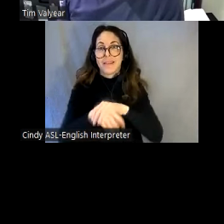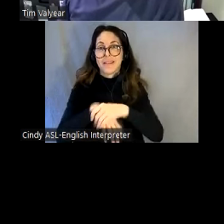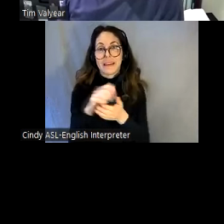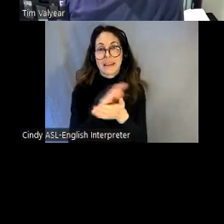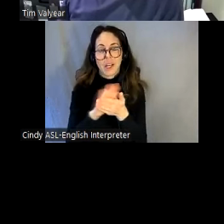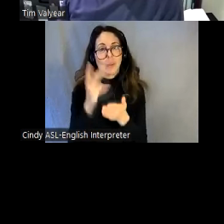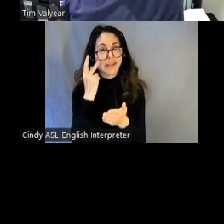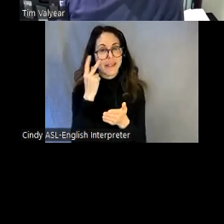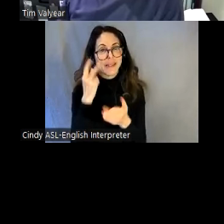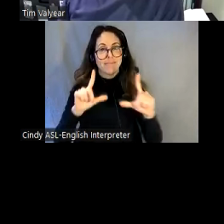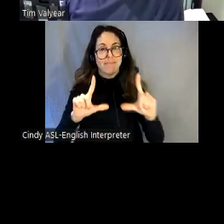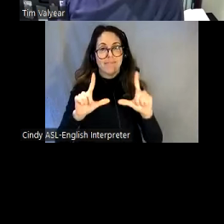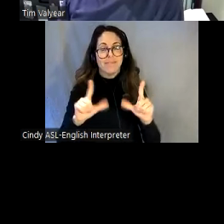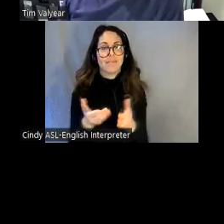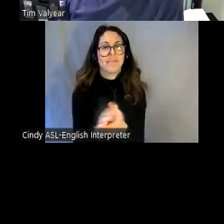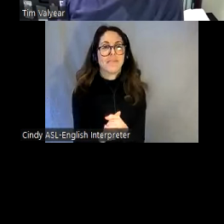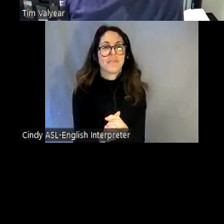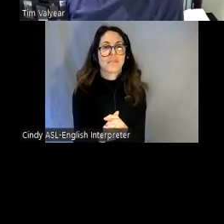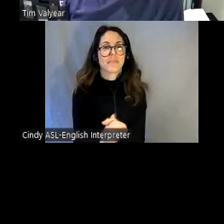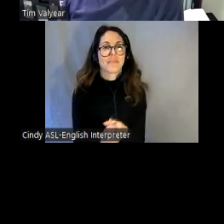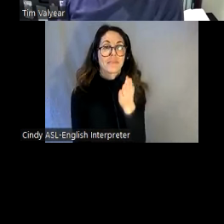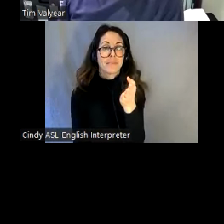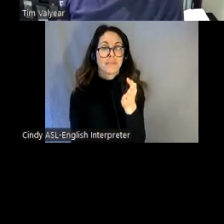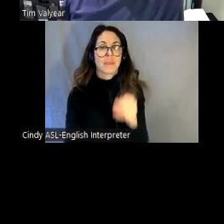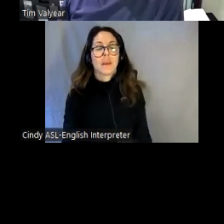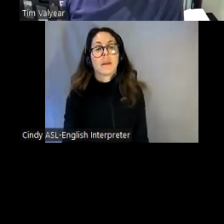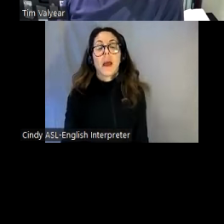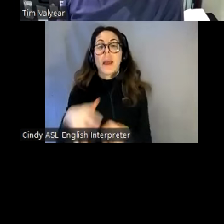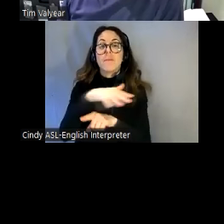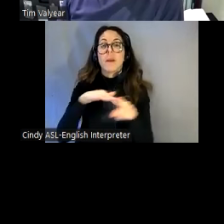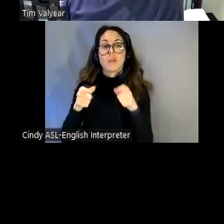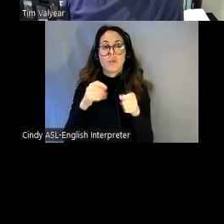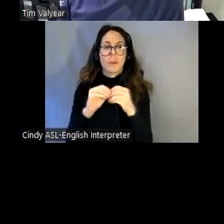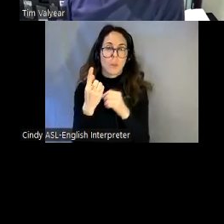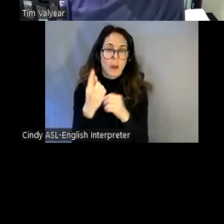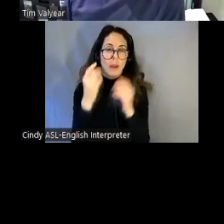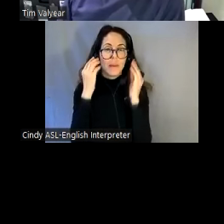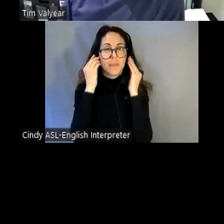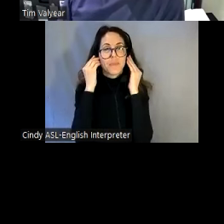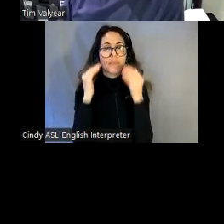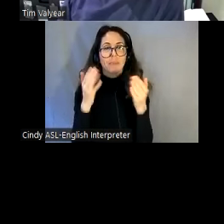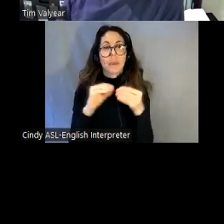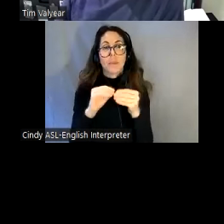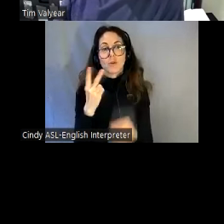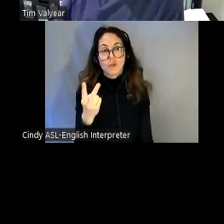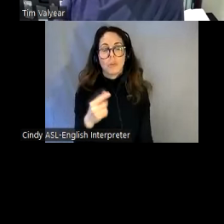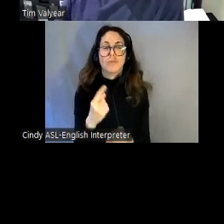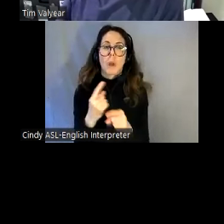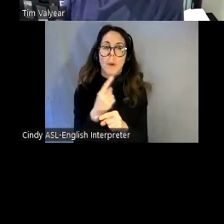off all of the stuff. Slide 64, hand hygiene. And slide 65, hand hygiene. And environmental controls,